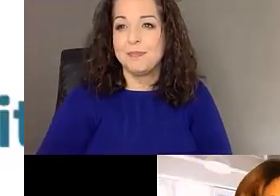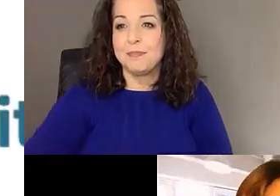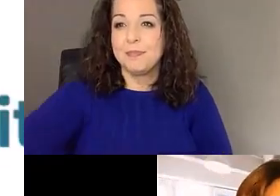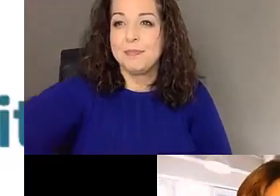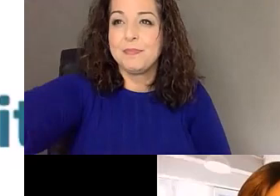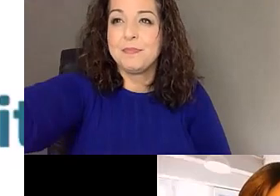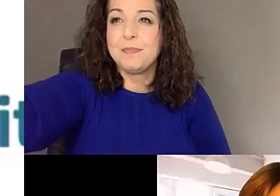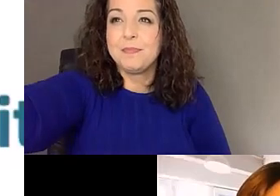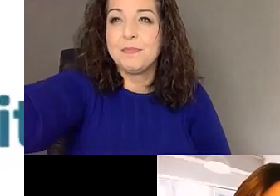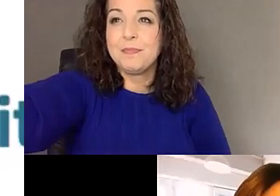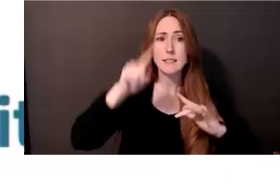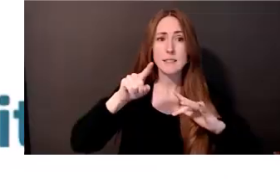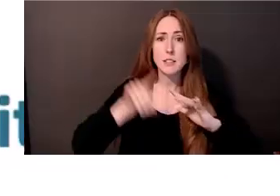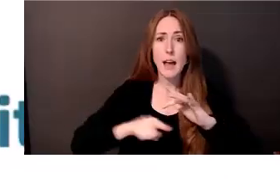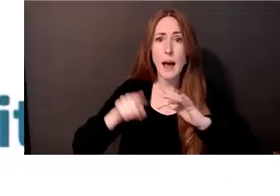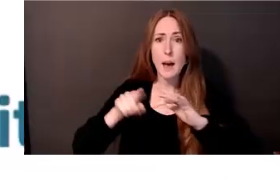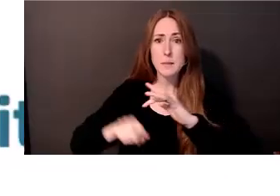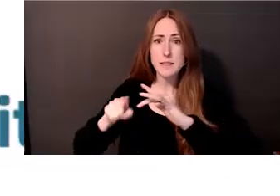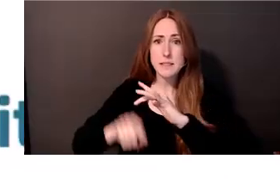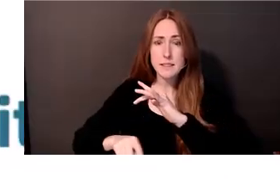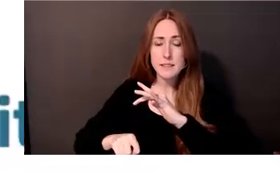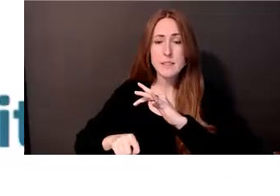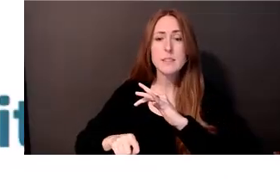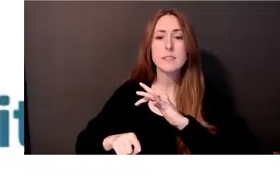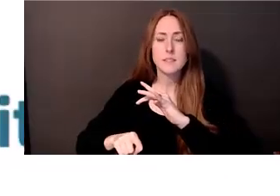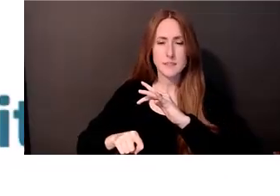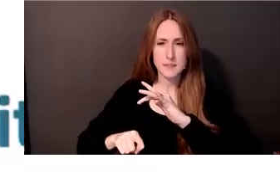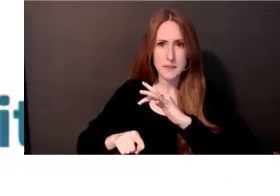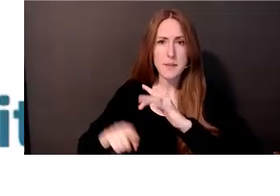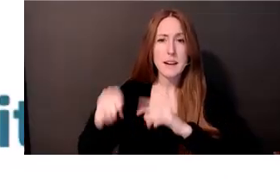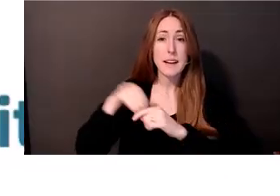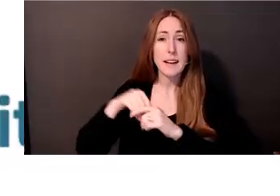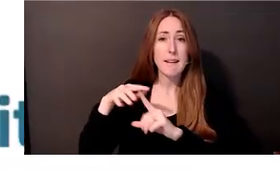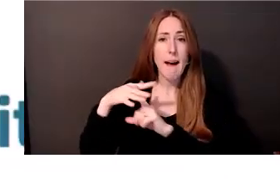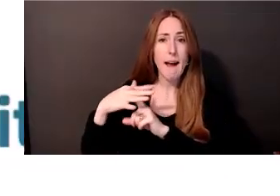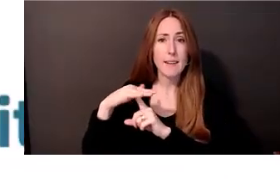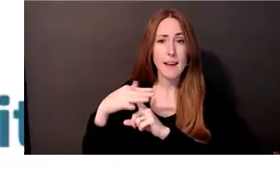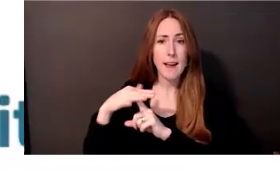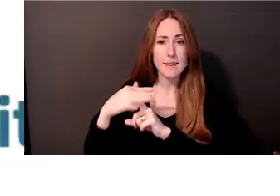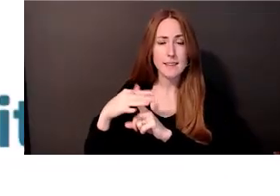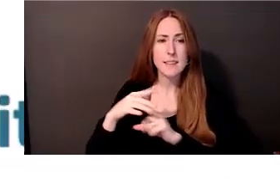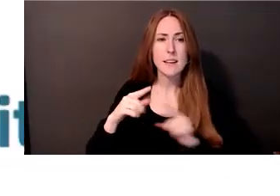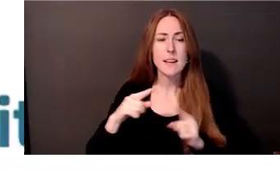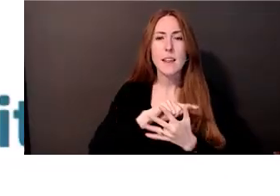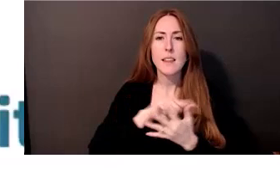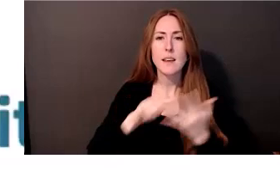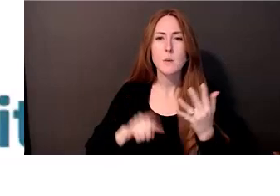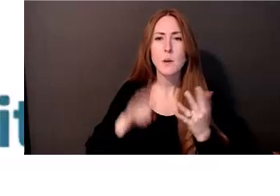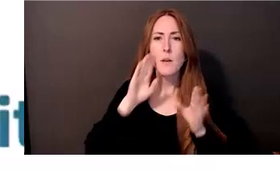to knowledge brokering in Canadian rehabilitation context. And this was the focus of my PhD thesis.